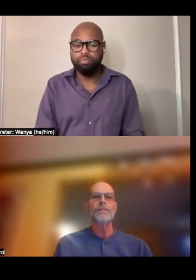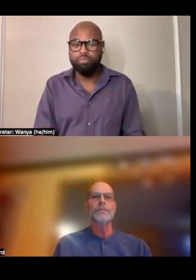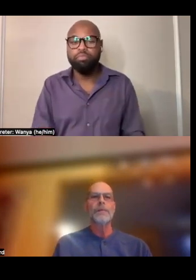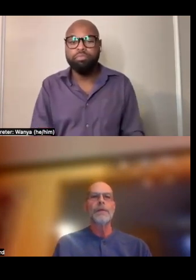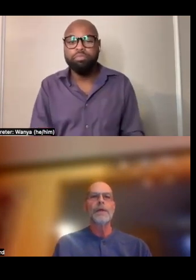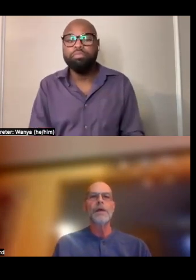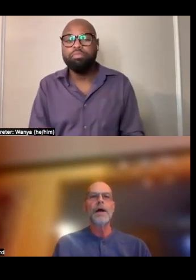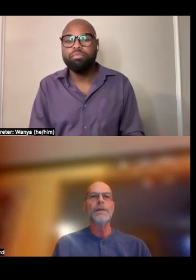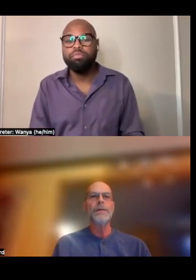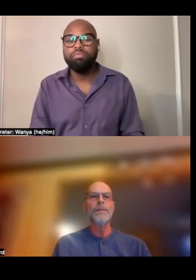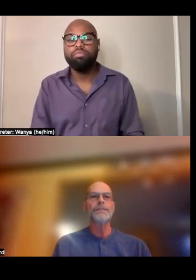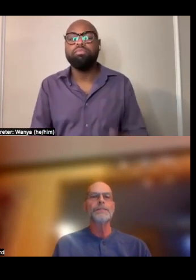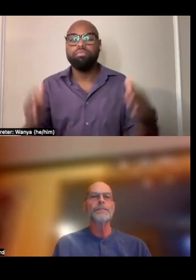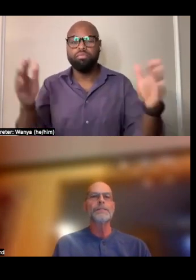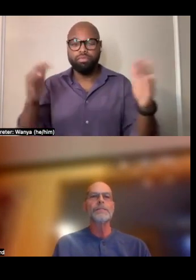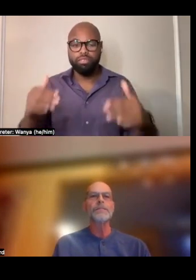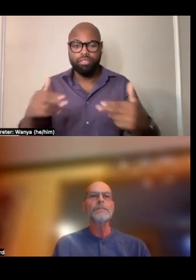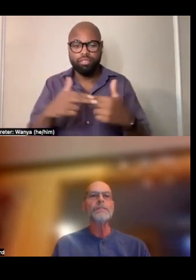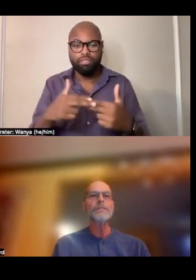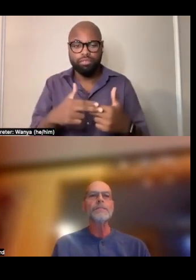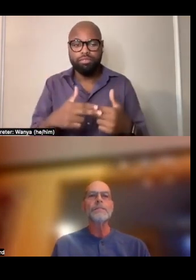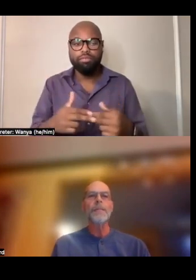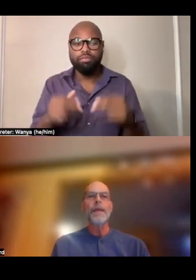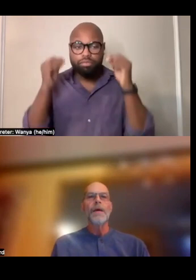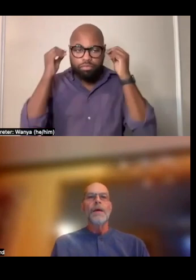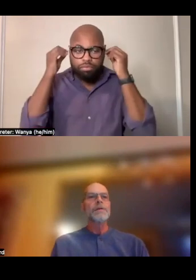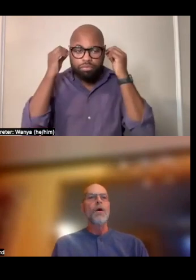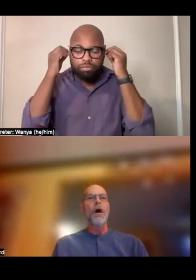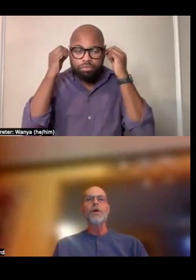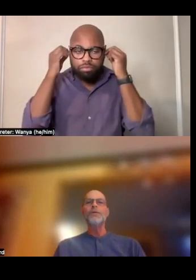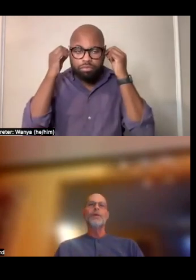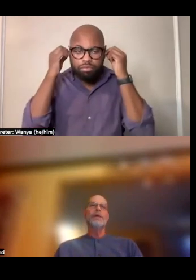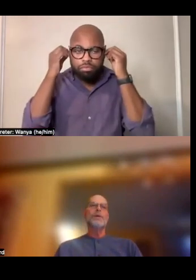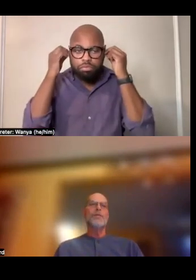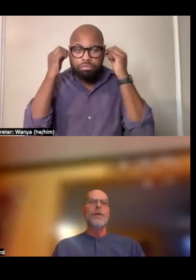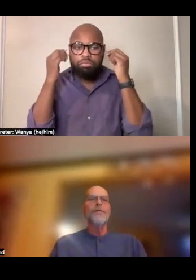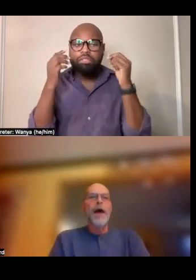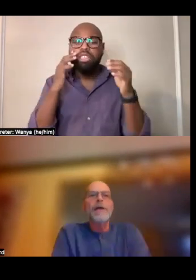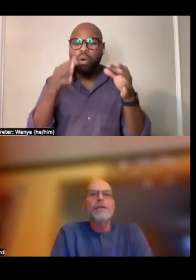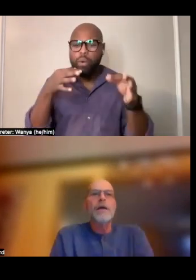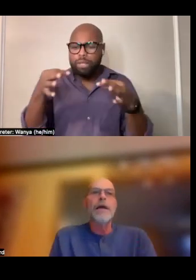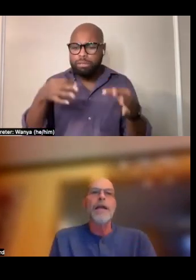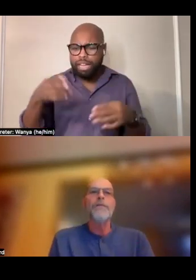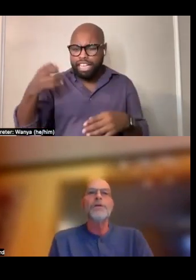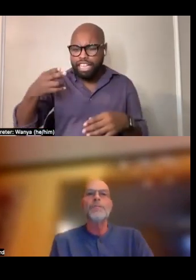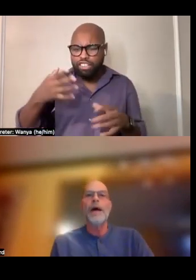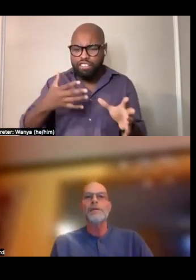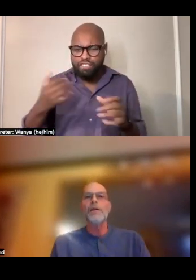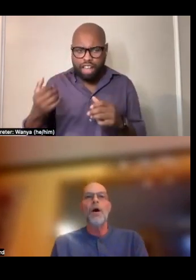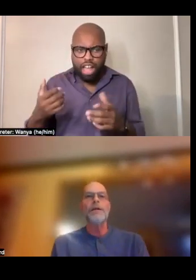Next slide. I'll go through the history really fast. Atlanta first passed the law in '92.